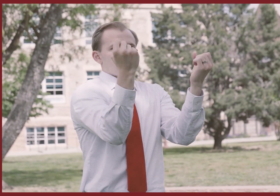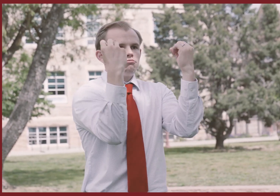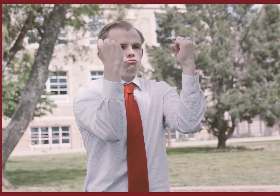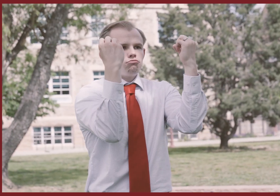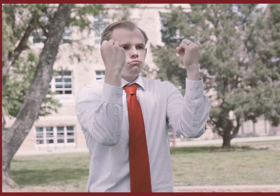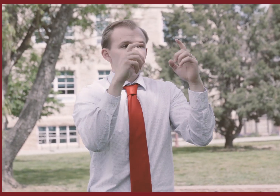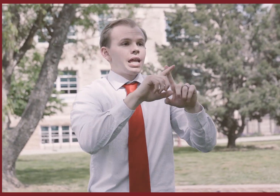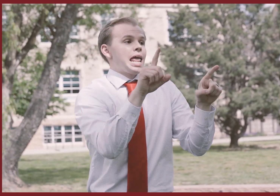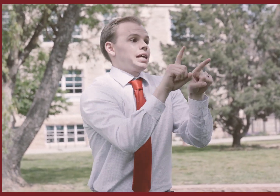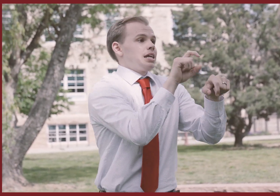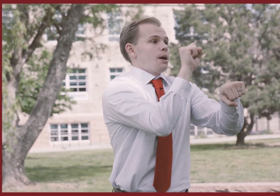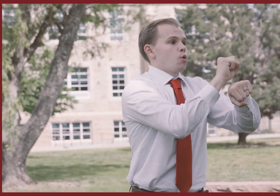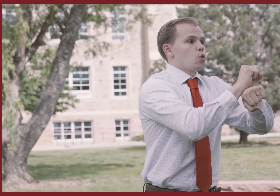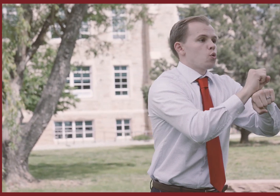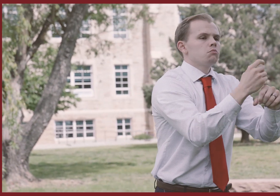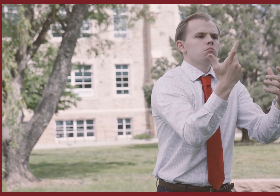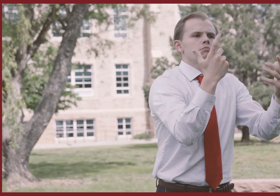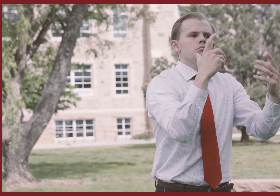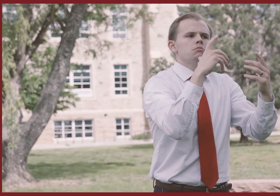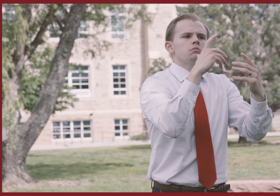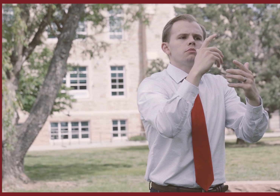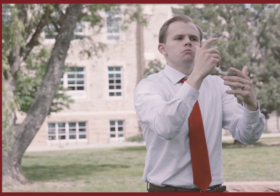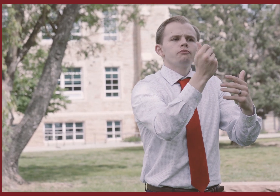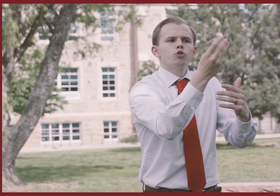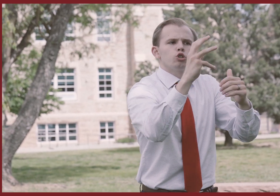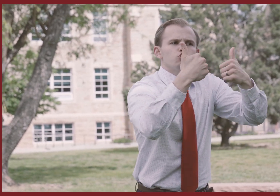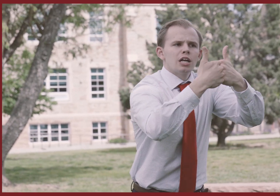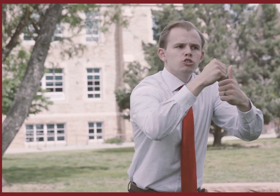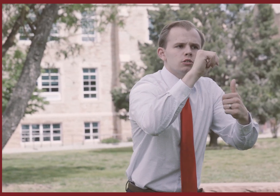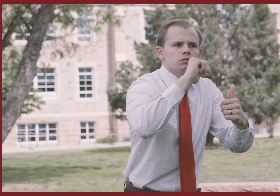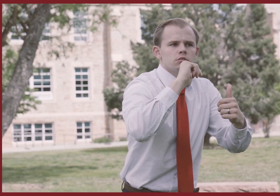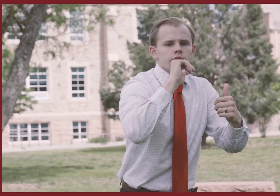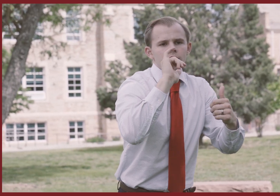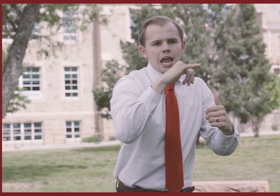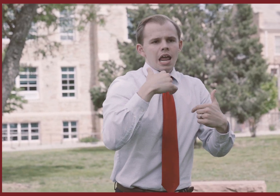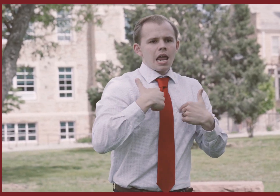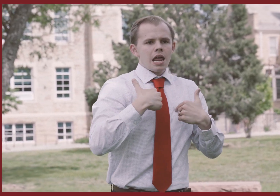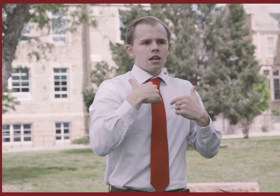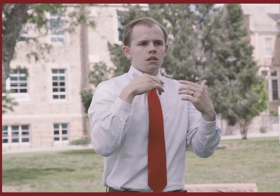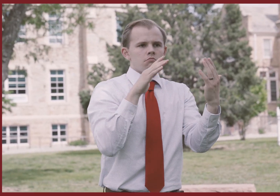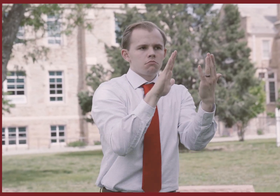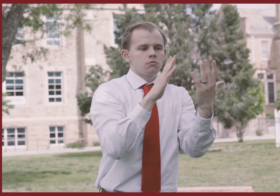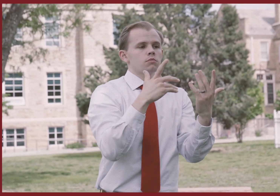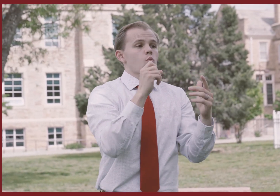and the interpreter pops up. But as an employee, there were a few challenges that I faced.